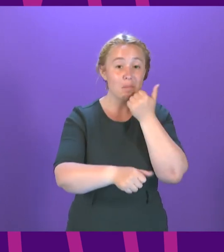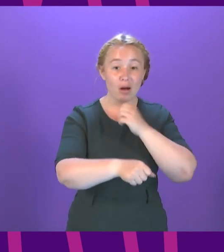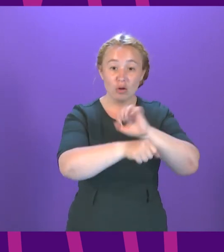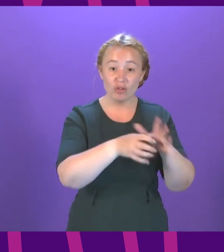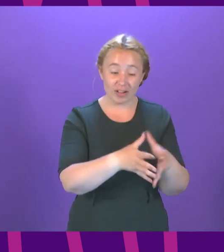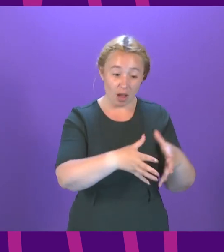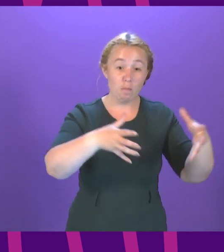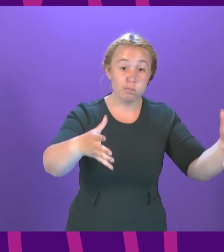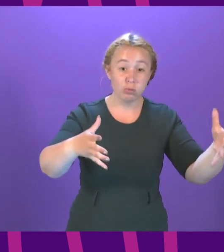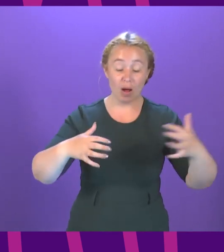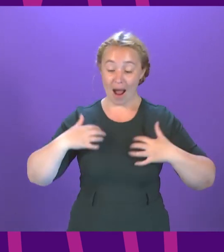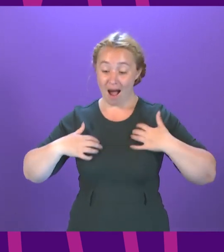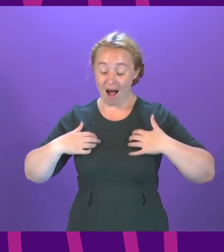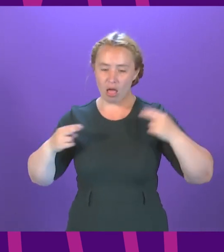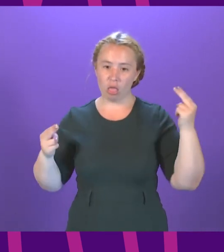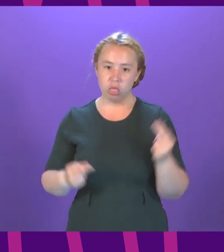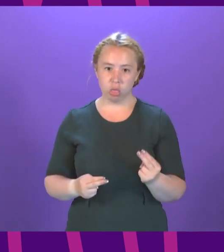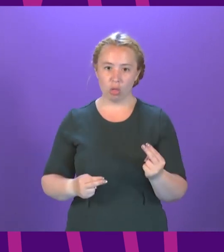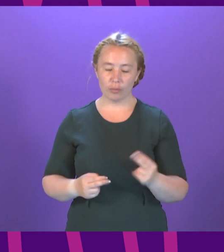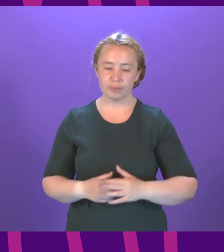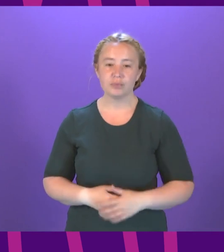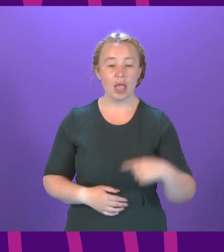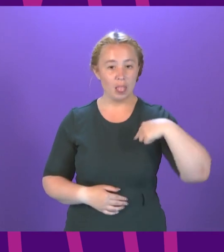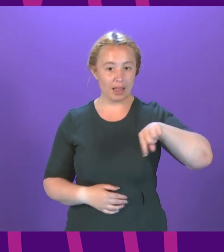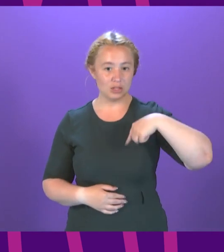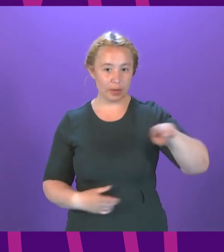This week, I have met test and protect staff, who told me that, at the start